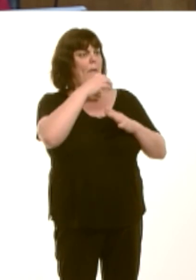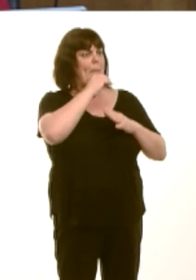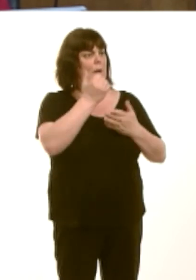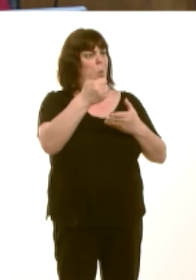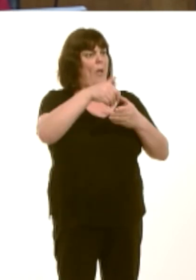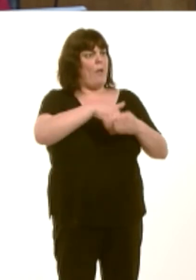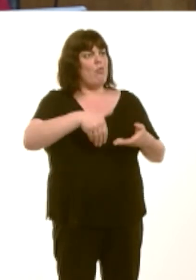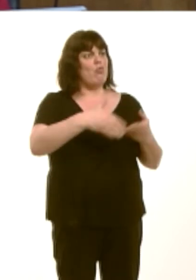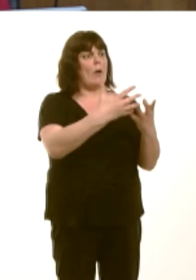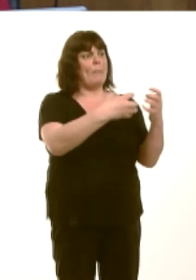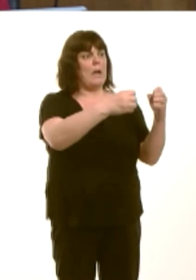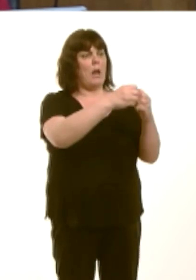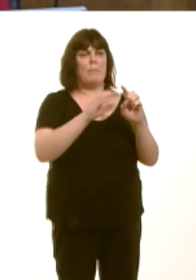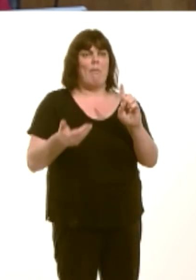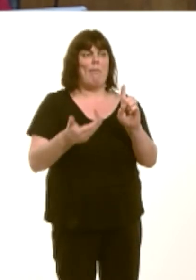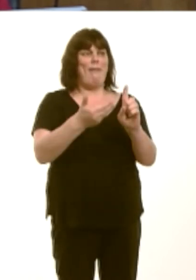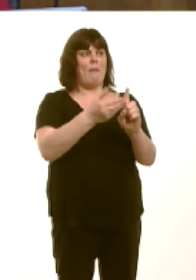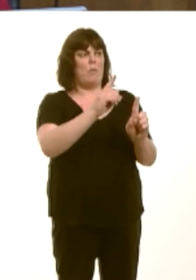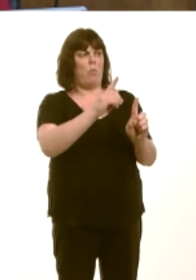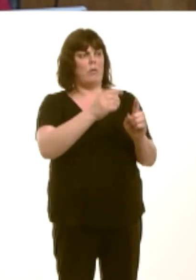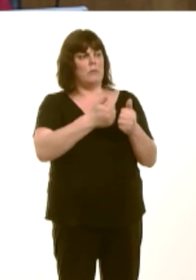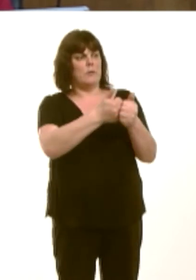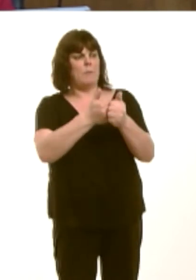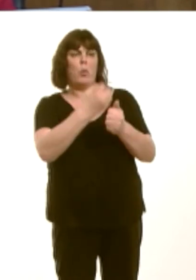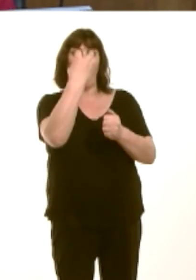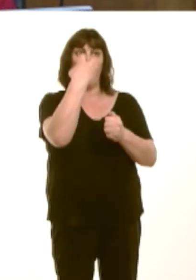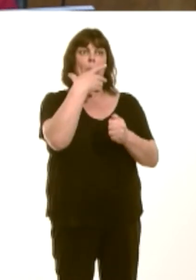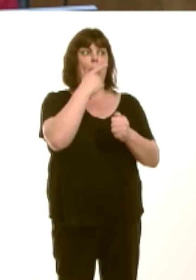The aim of the scheme is to support older men to continue to socialise, whether that